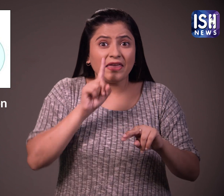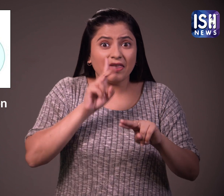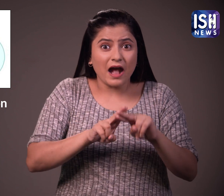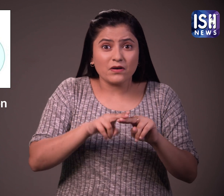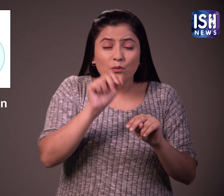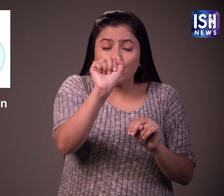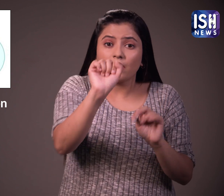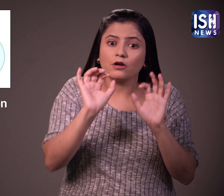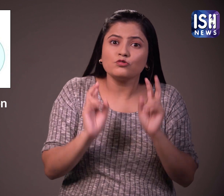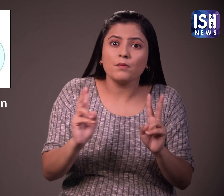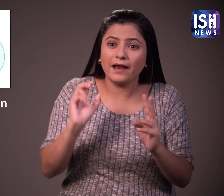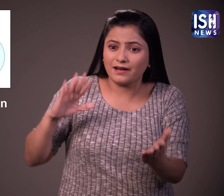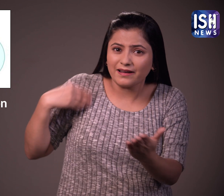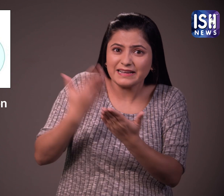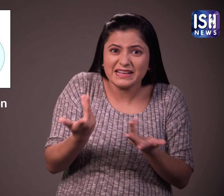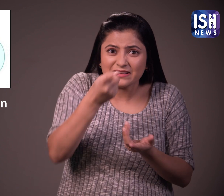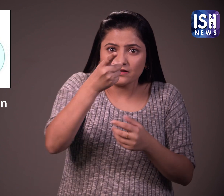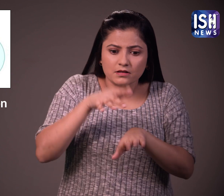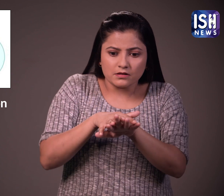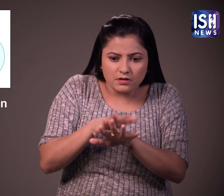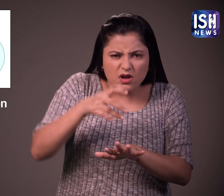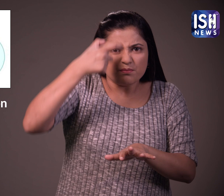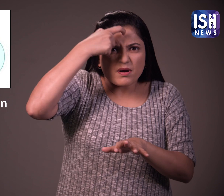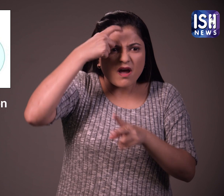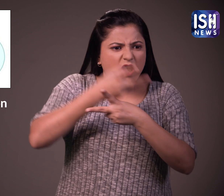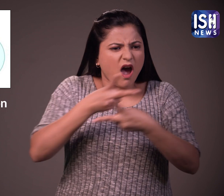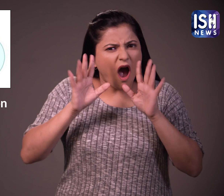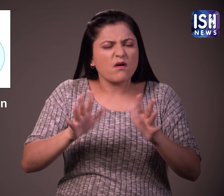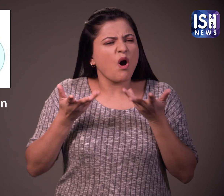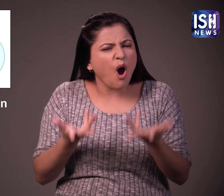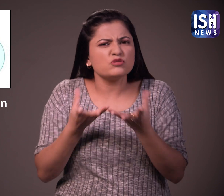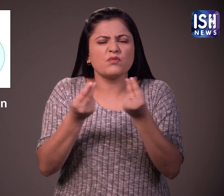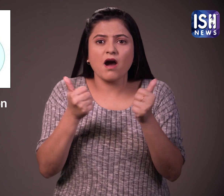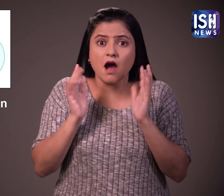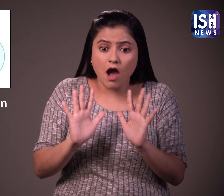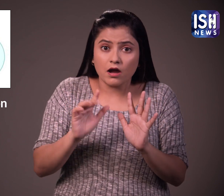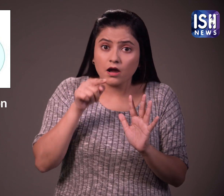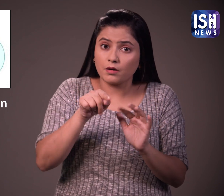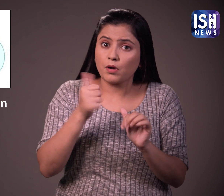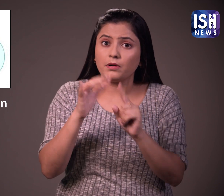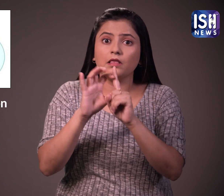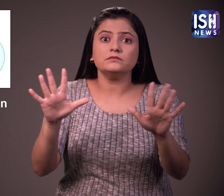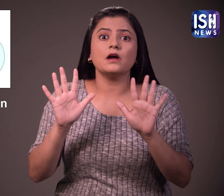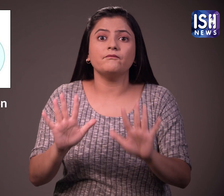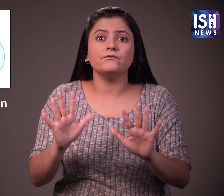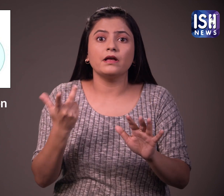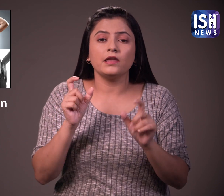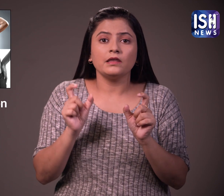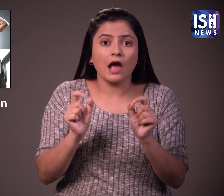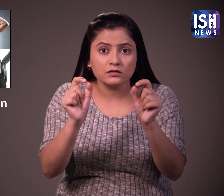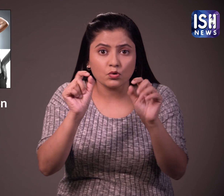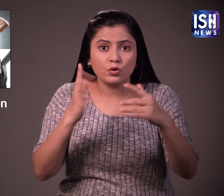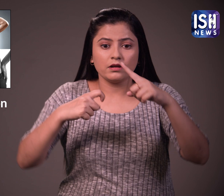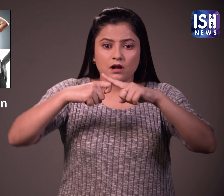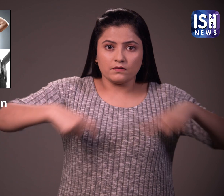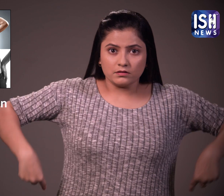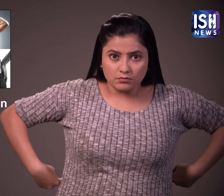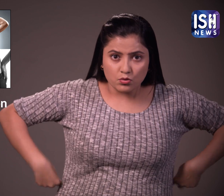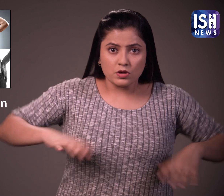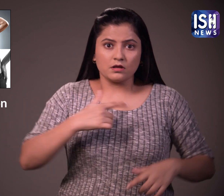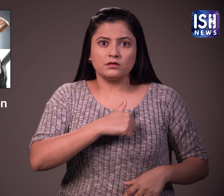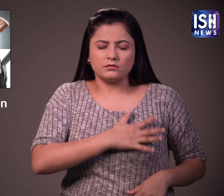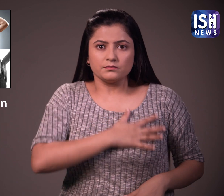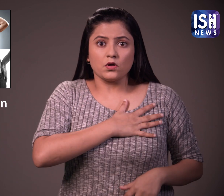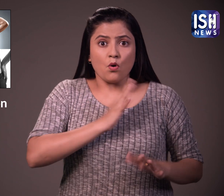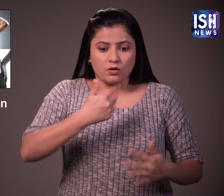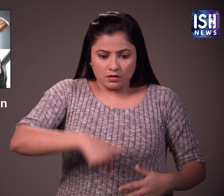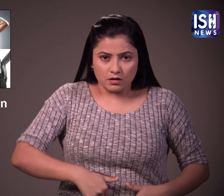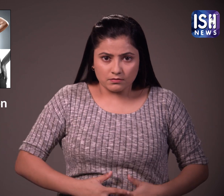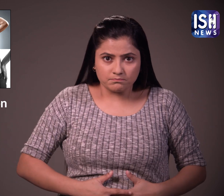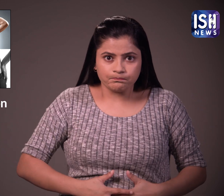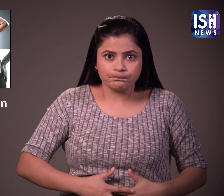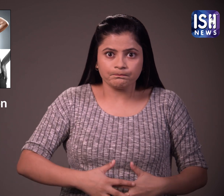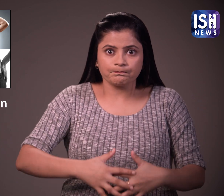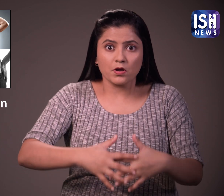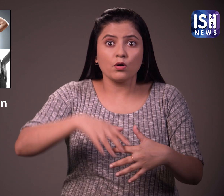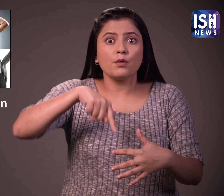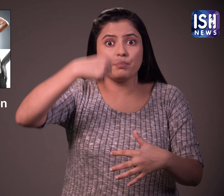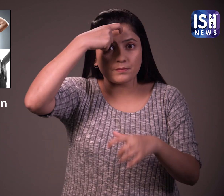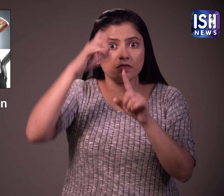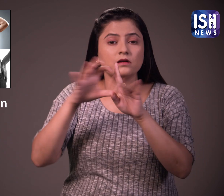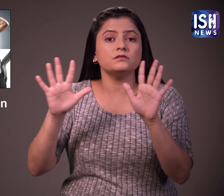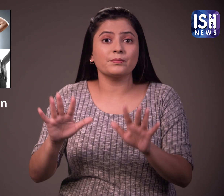Long term inflammation in the body can lead to multiple ailments like cancer, kidney issues, heart disease, obesity etc.